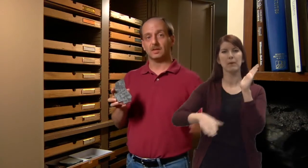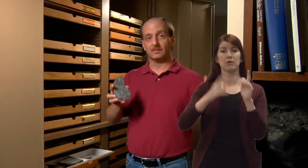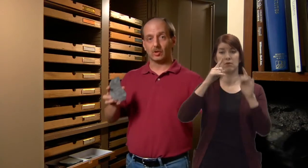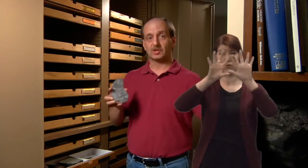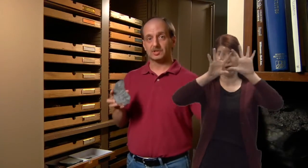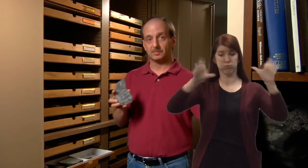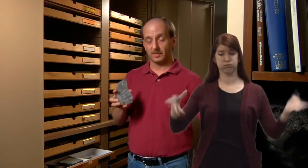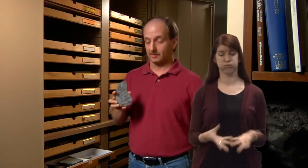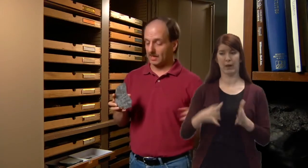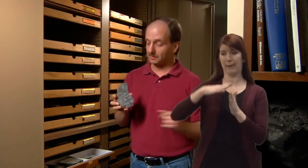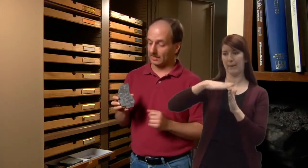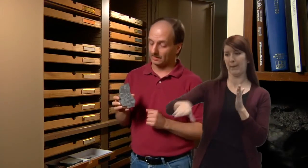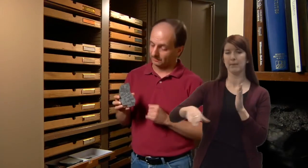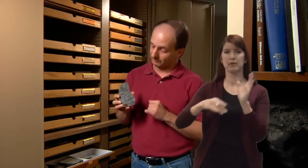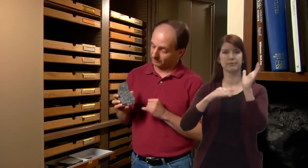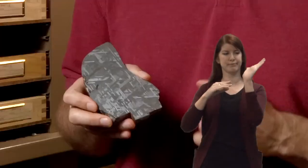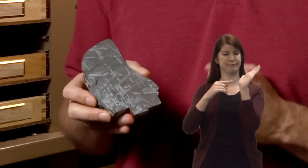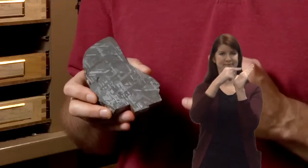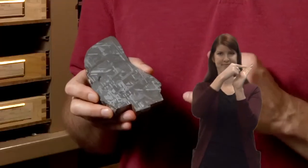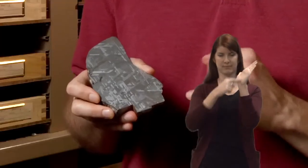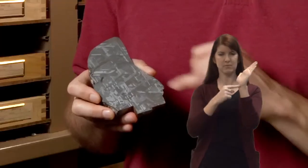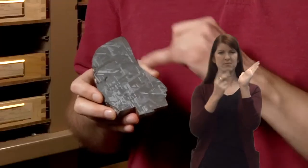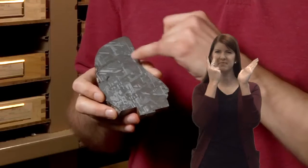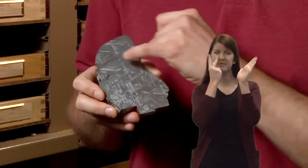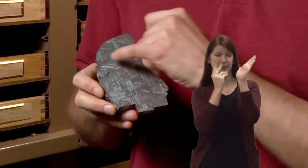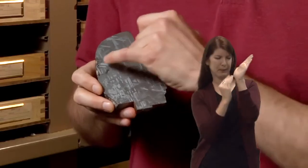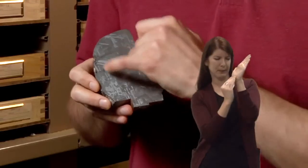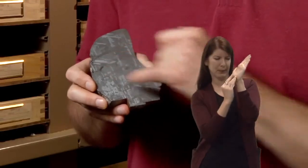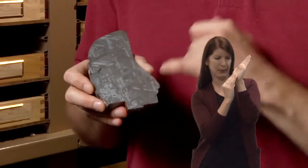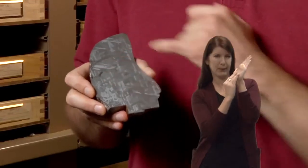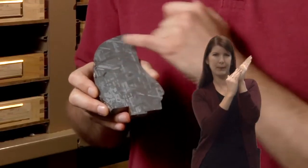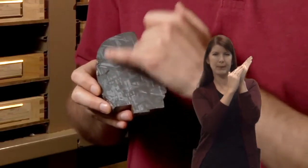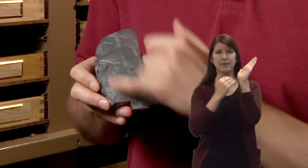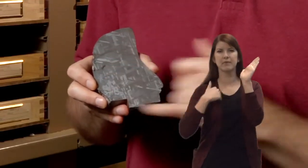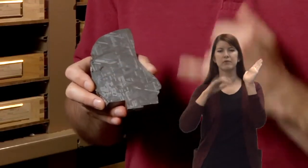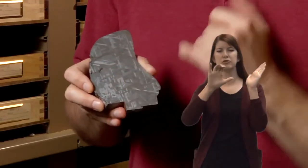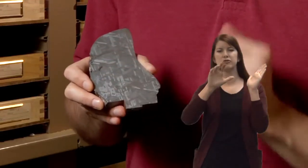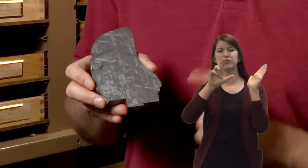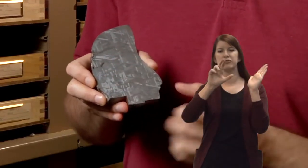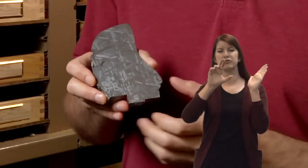of the large mass we have, and as you can see this is a crystalline structure in here and,